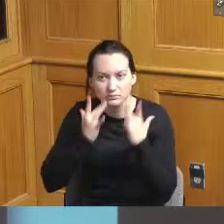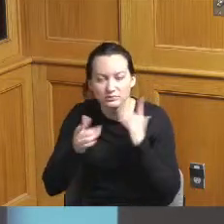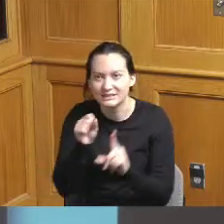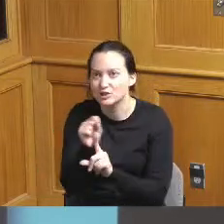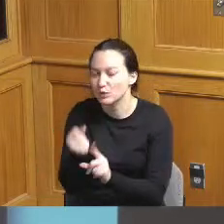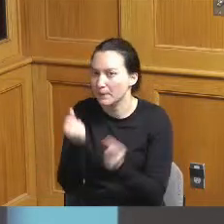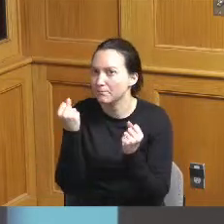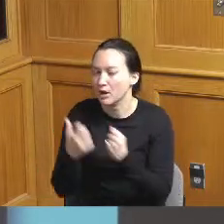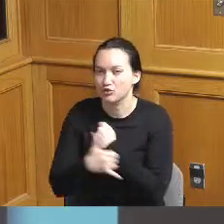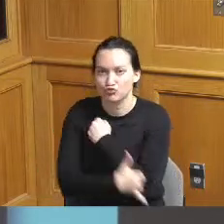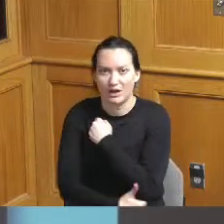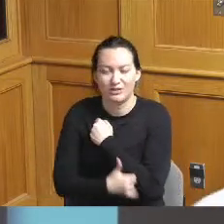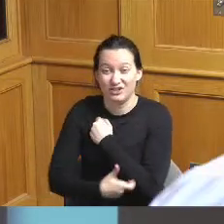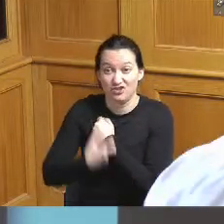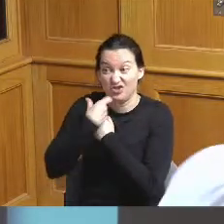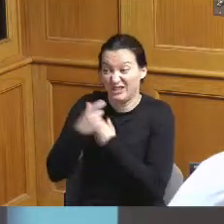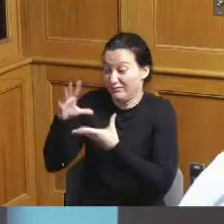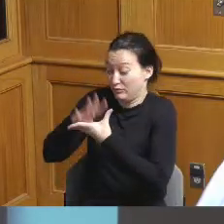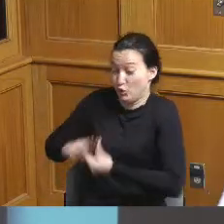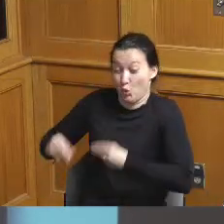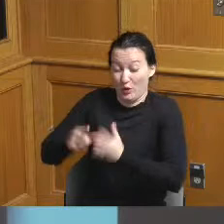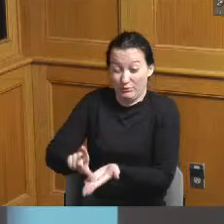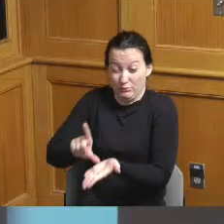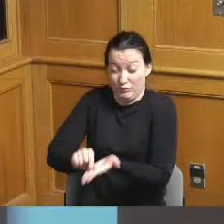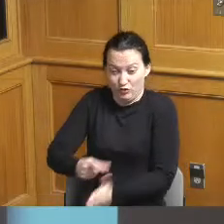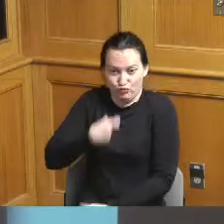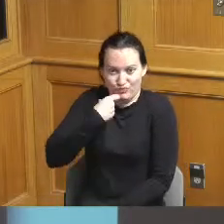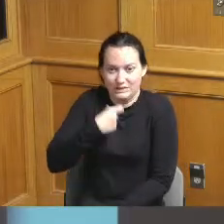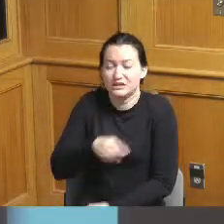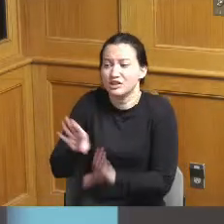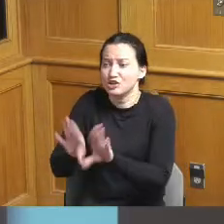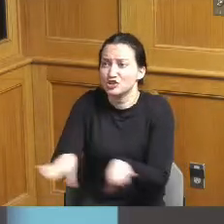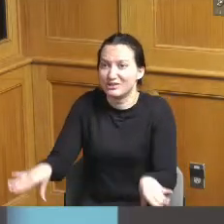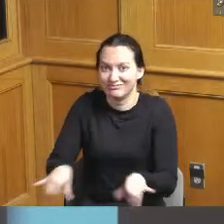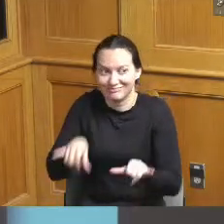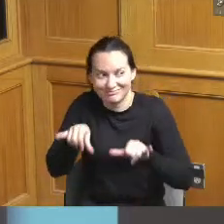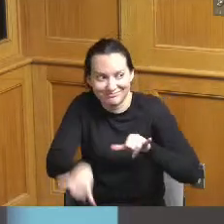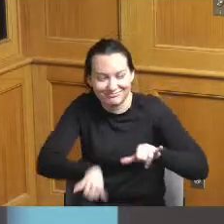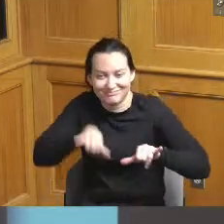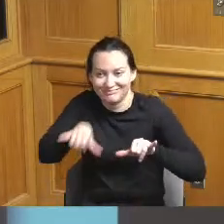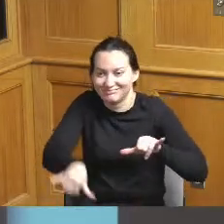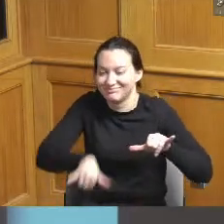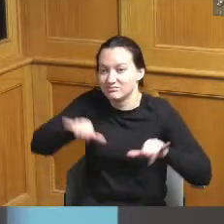counties just had a story in the Press recently about children staying at GFS and really want